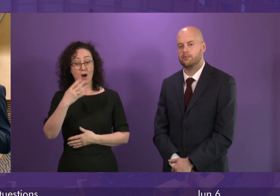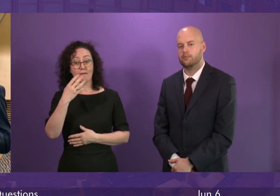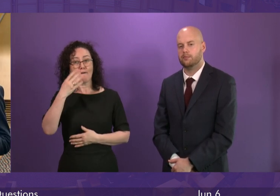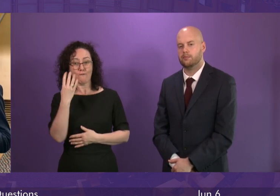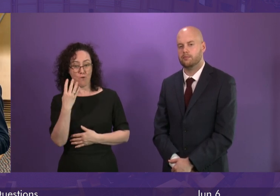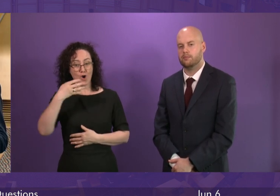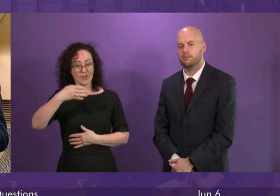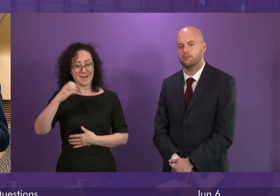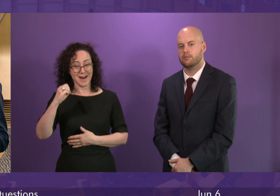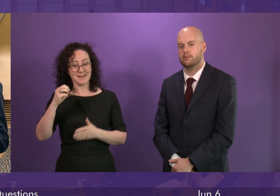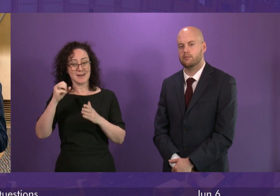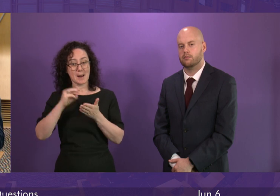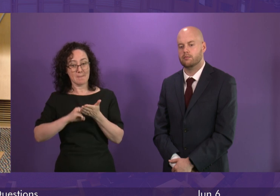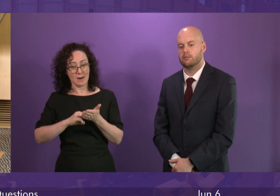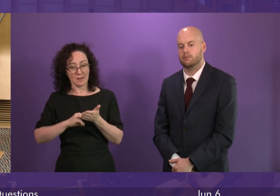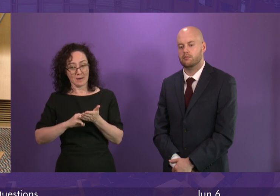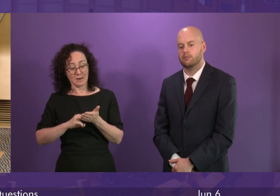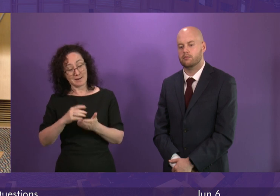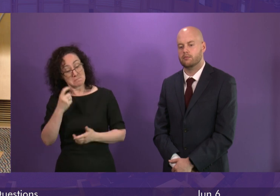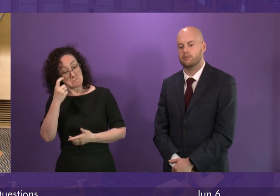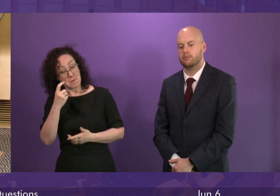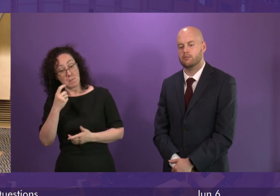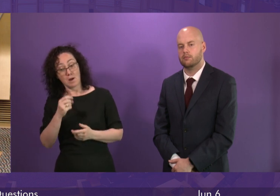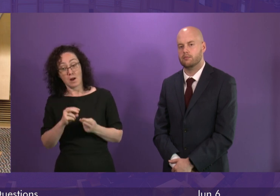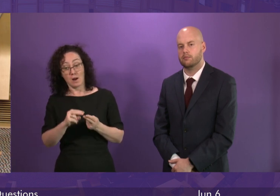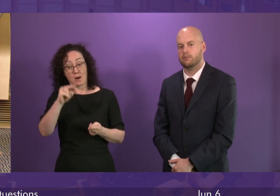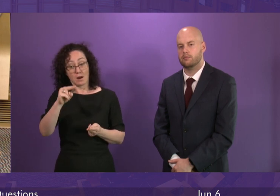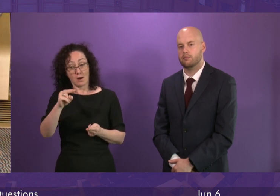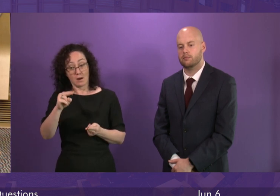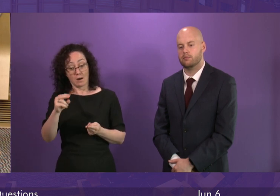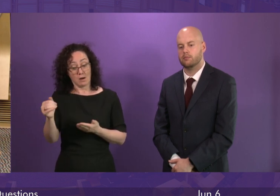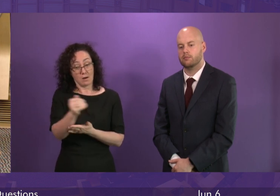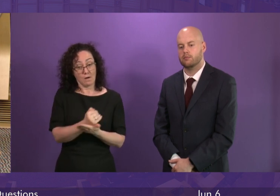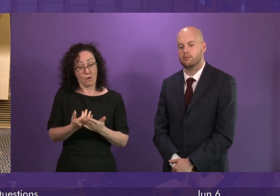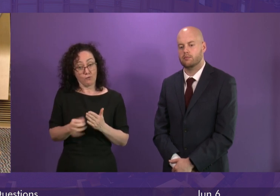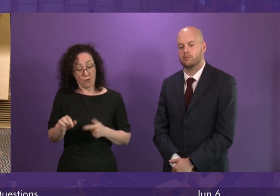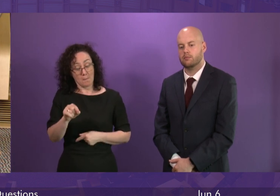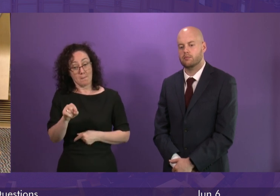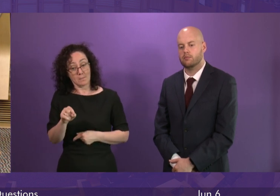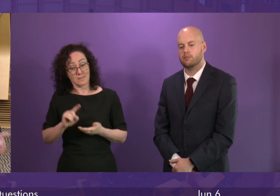the estimated tax revenue to be generated in Scotland, and an increase of £3.5 billion